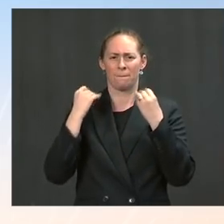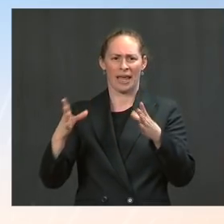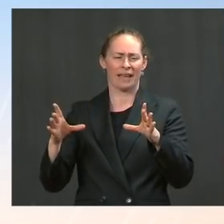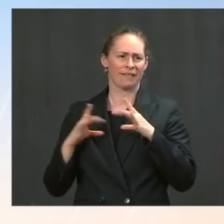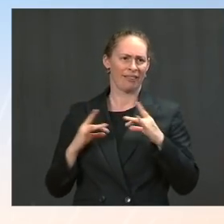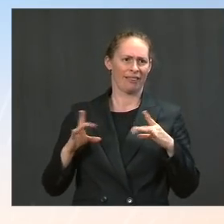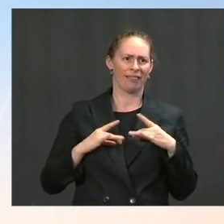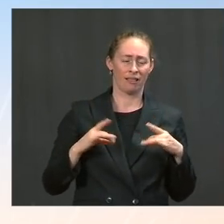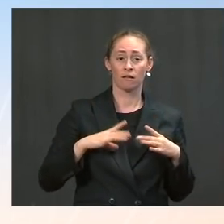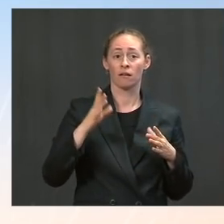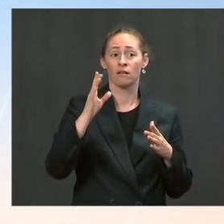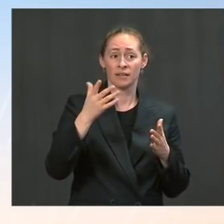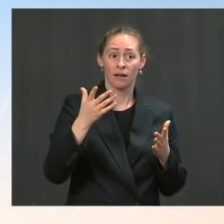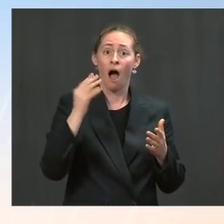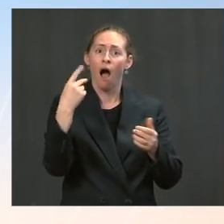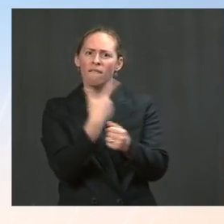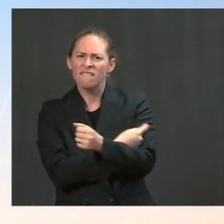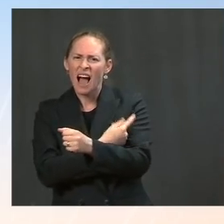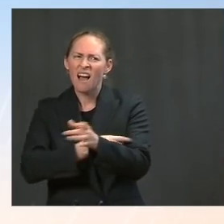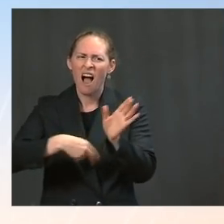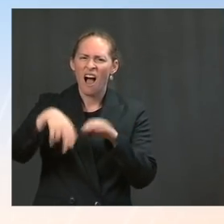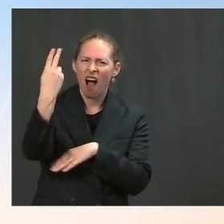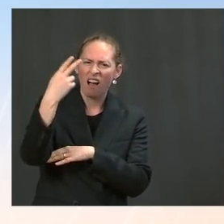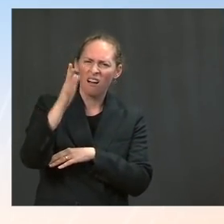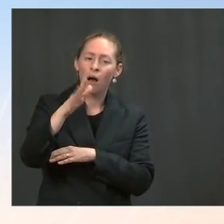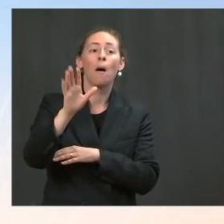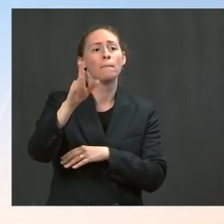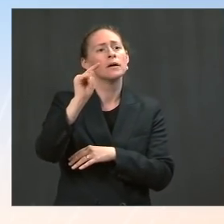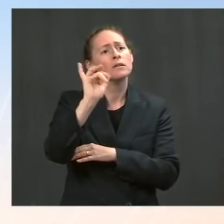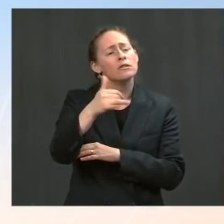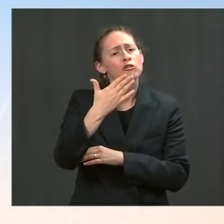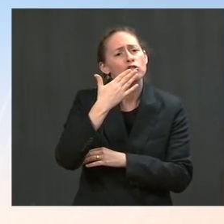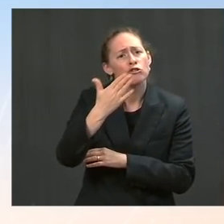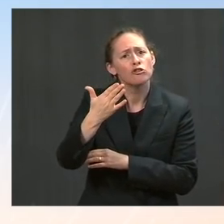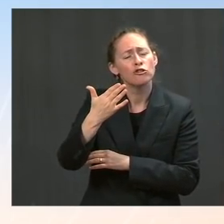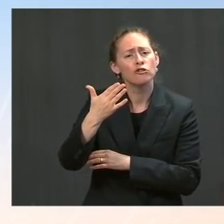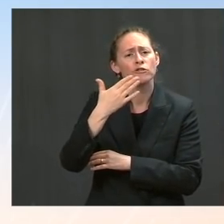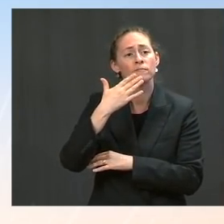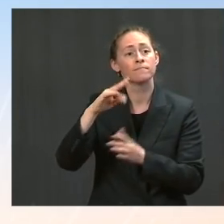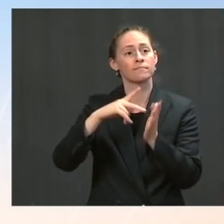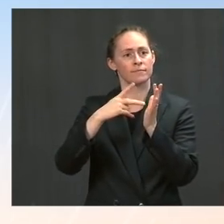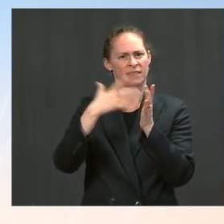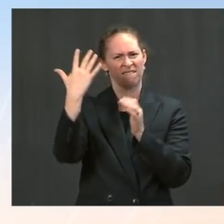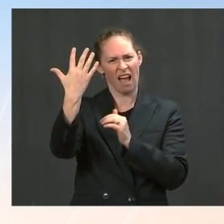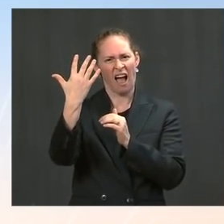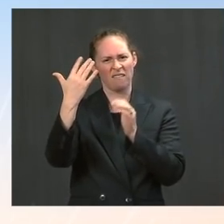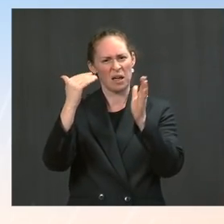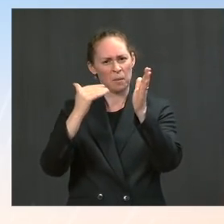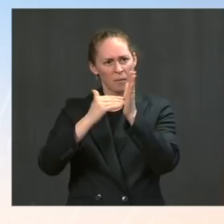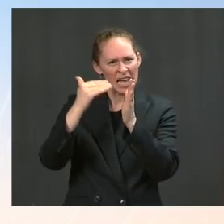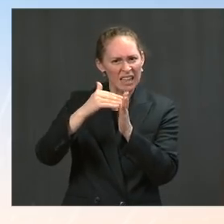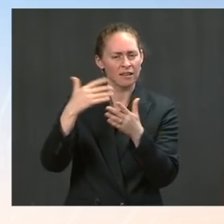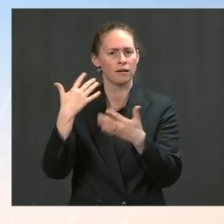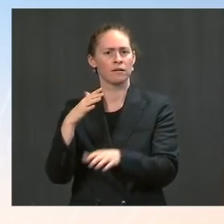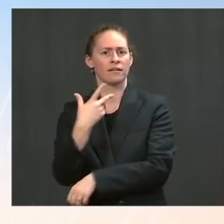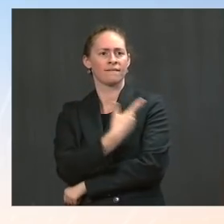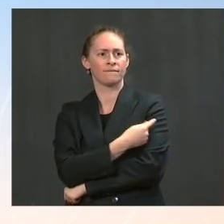And in the last 10 days, 5 million shots have been administered and millions got their first shots.